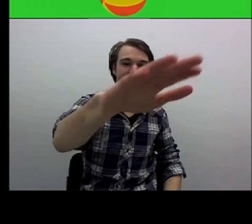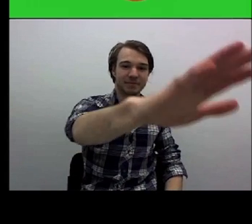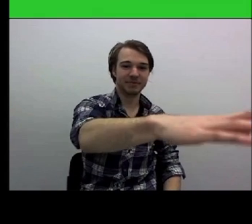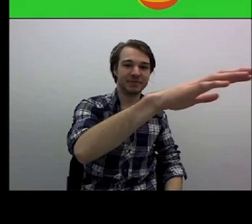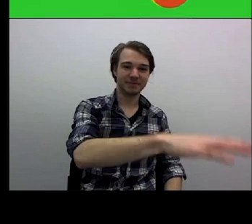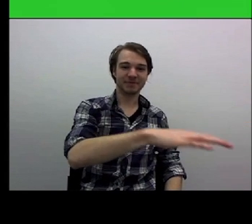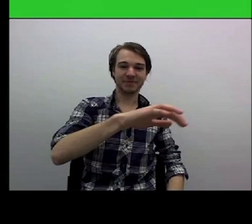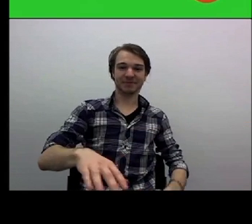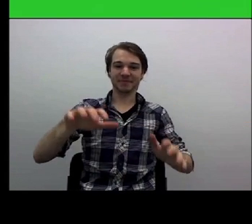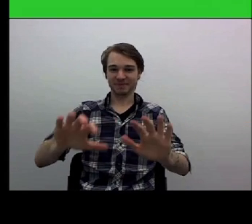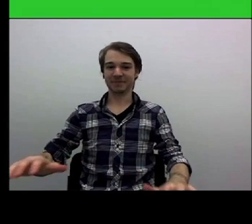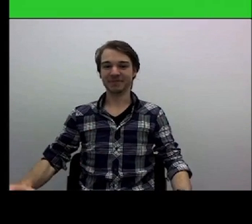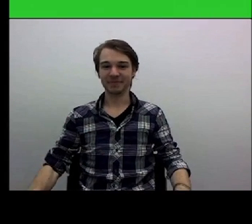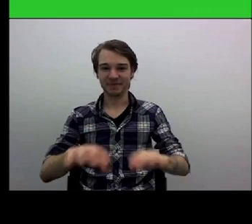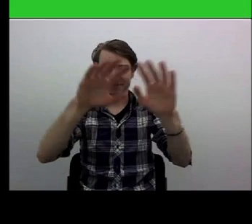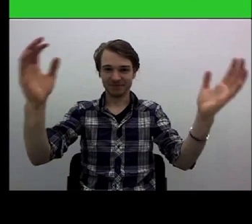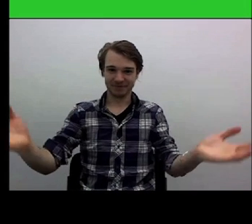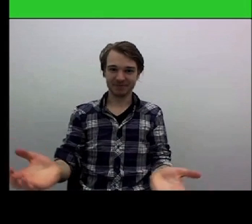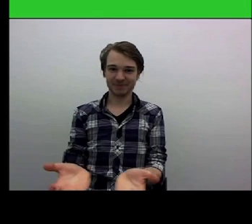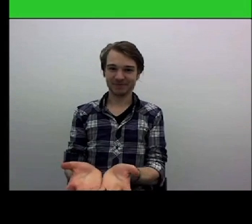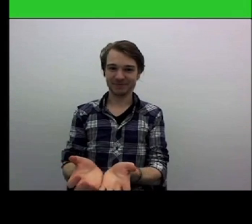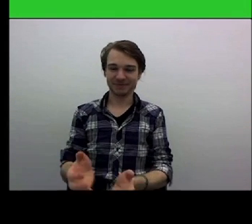for all 16. And then the same process of this